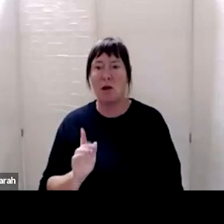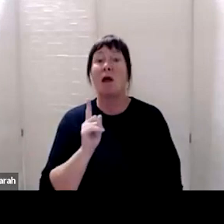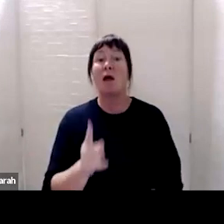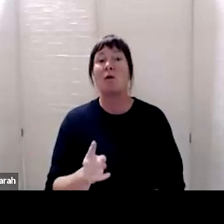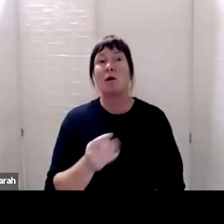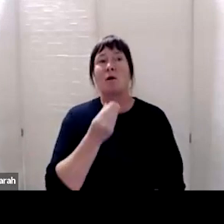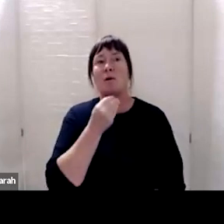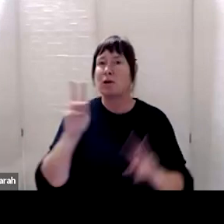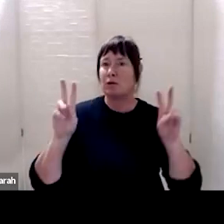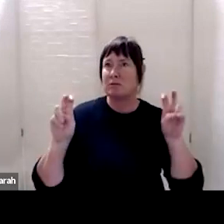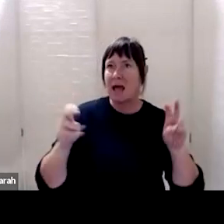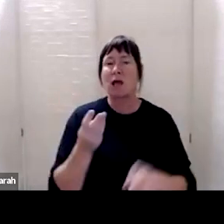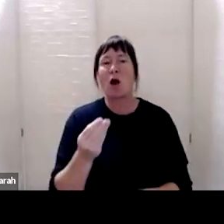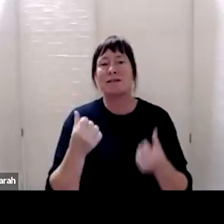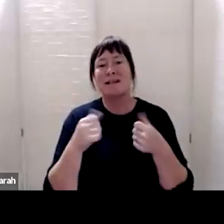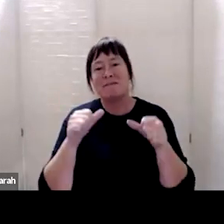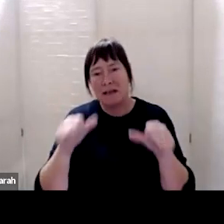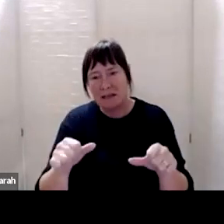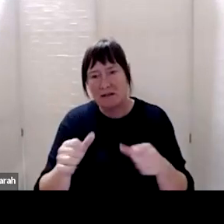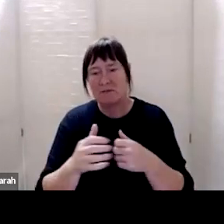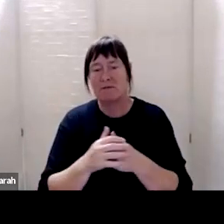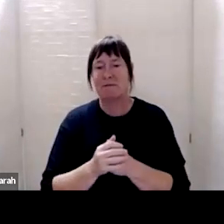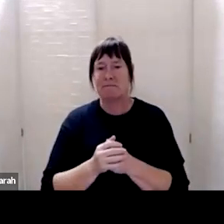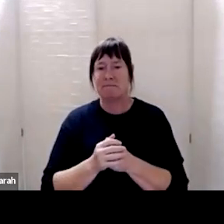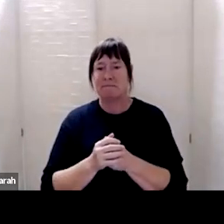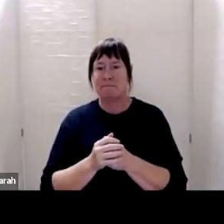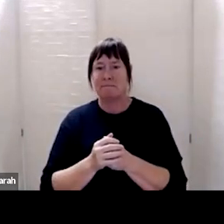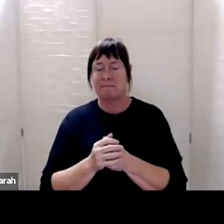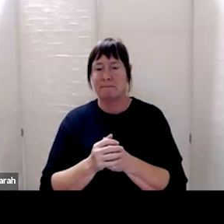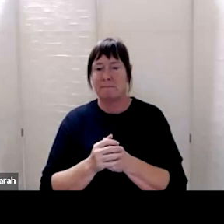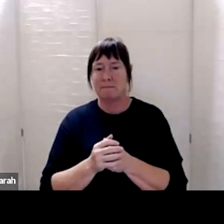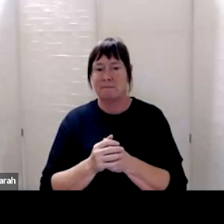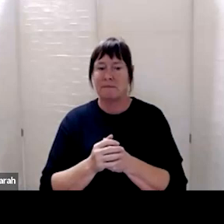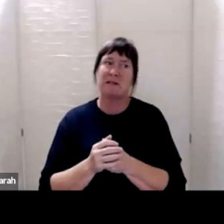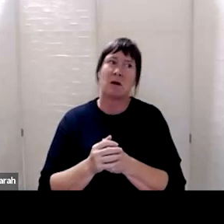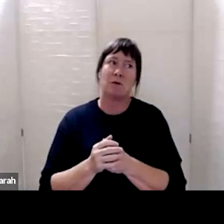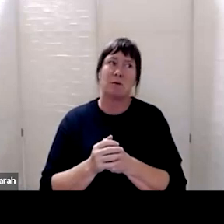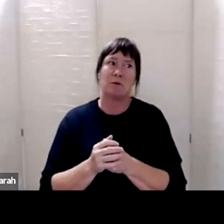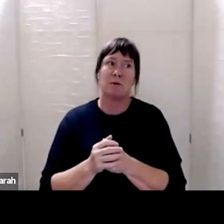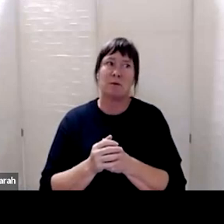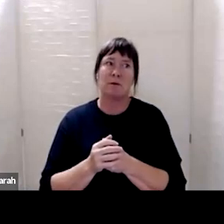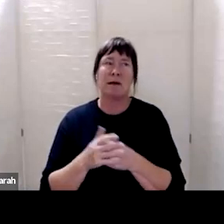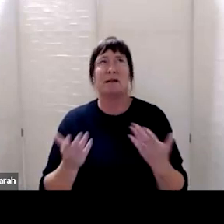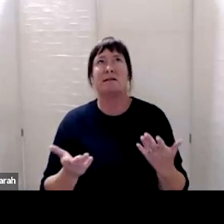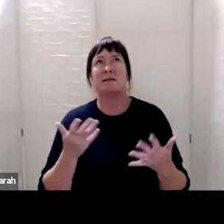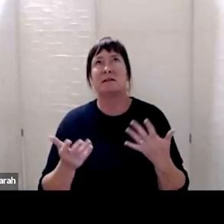So something that through the purchase of it and it’s um, the way, you know, it’s pricing